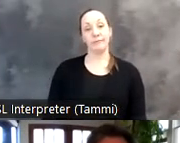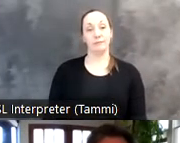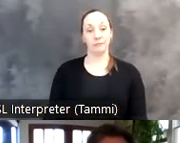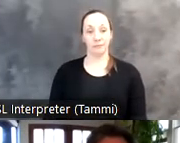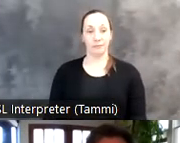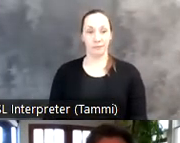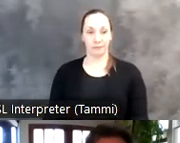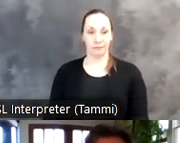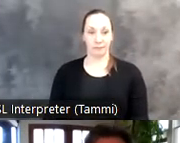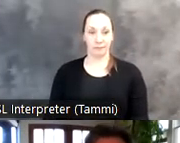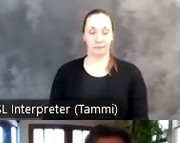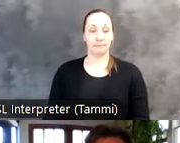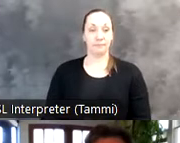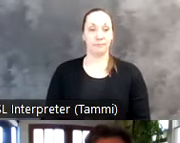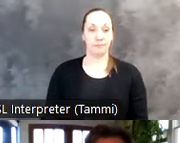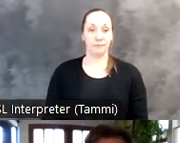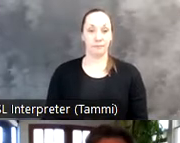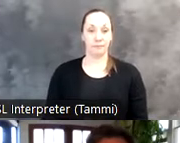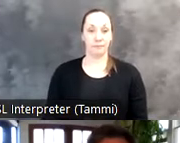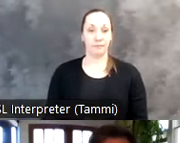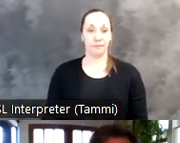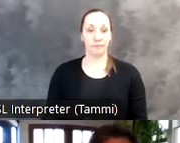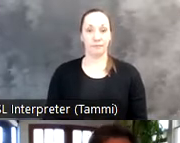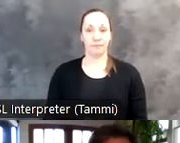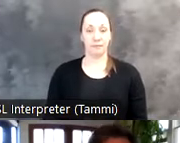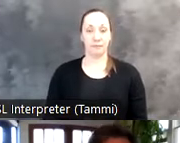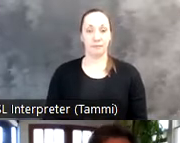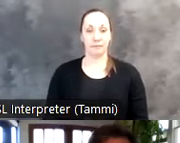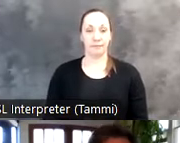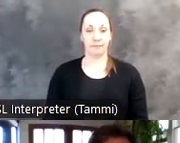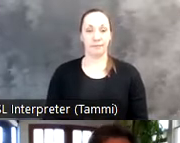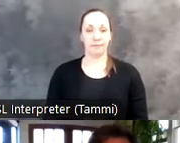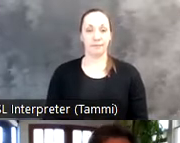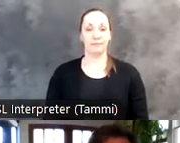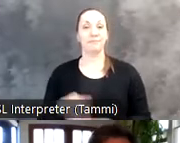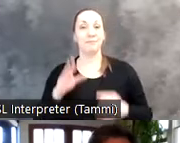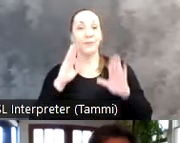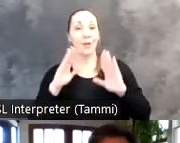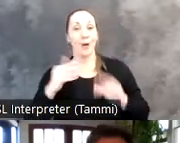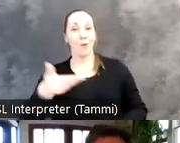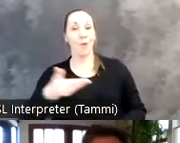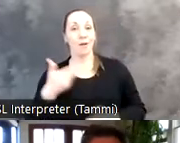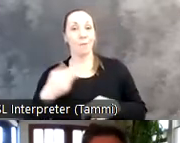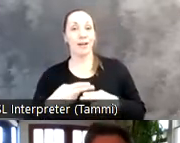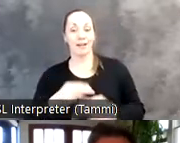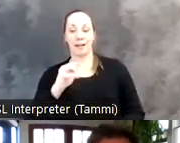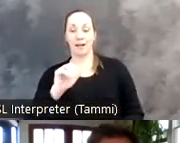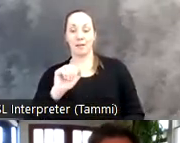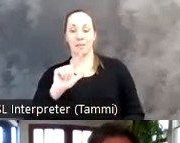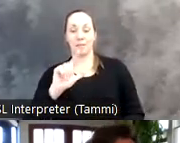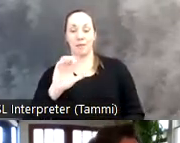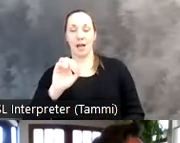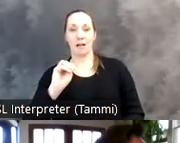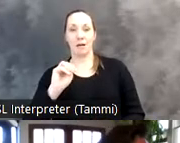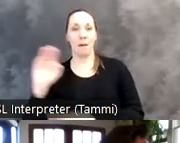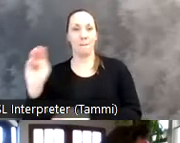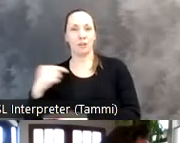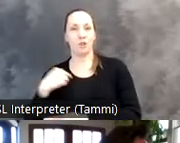Definitely welcome. We'll move to the next slide